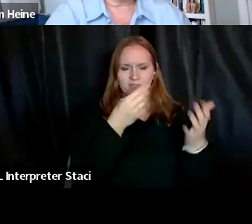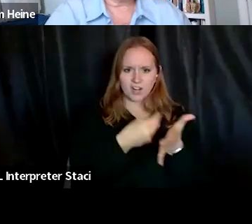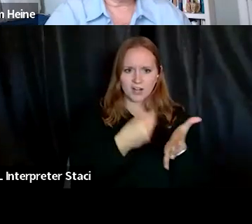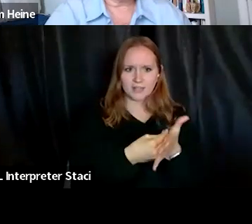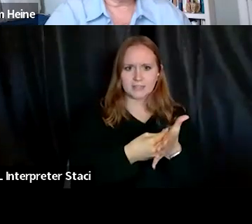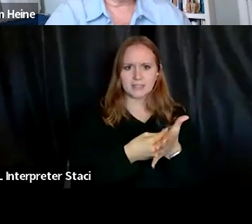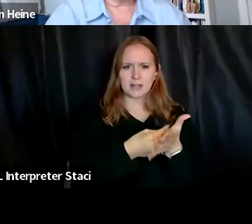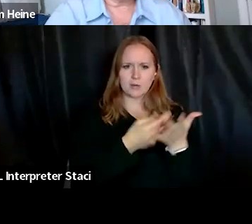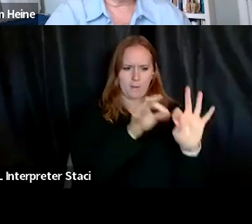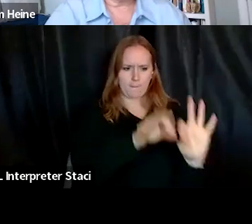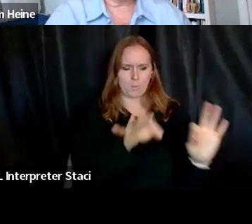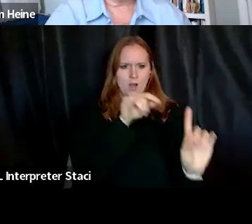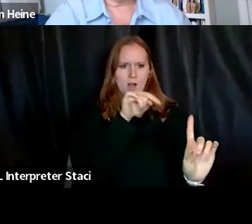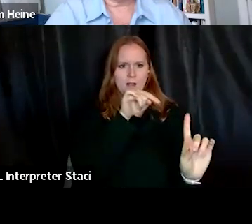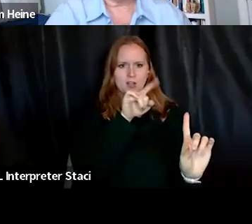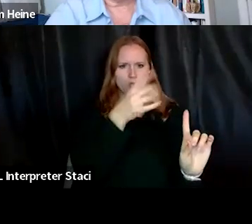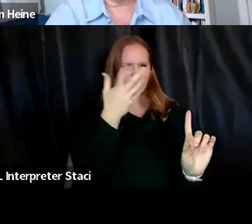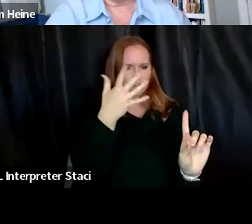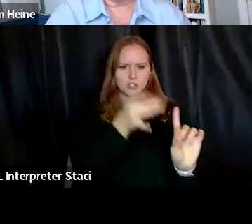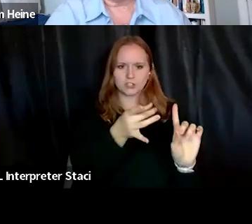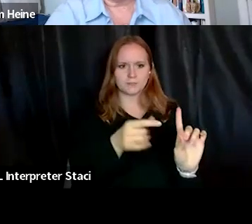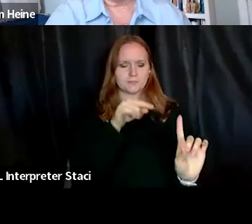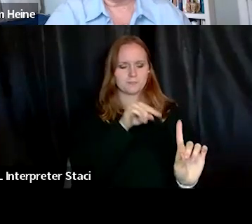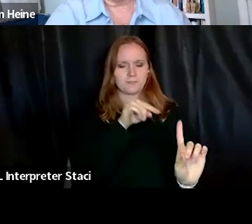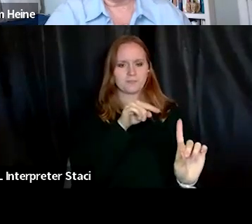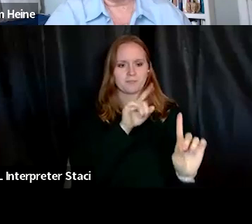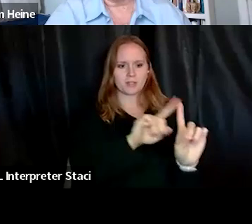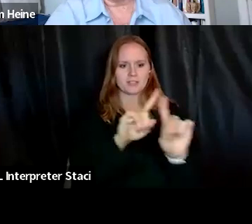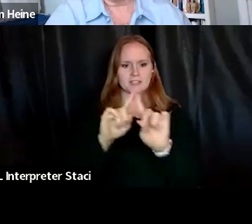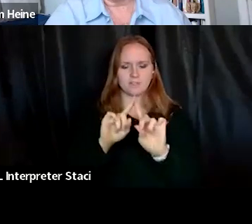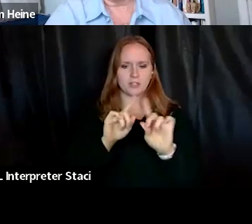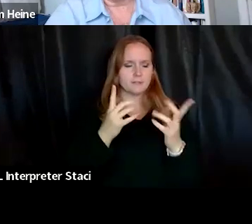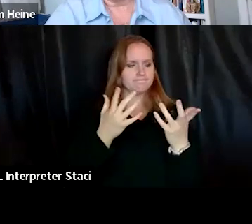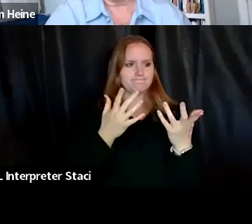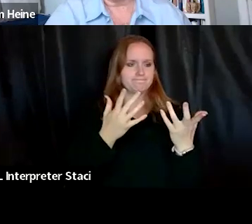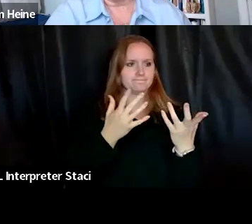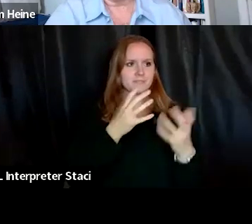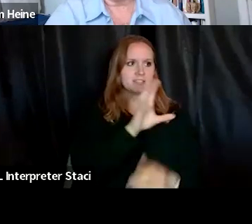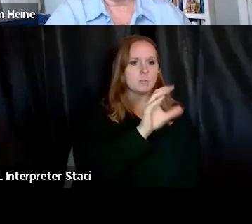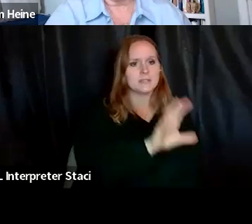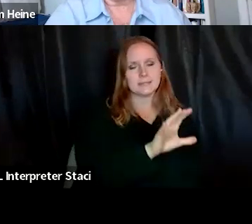though when you said that oftentimes, when different entities, whether it's a CoC or some other type of entity